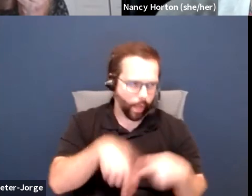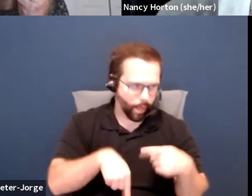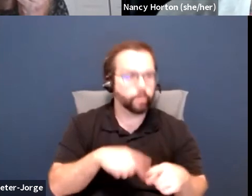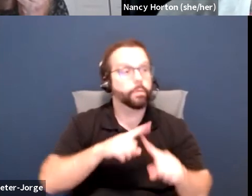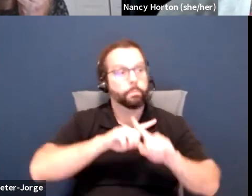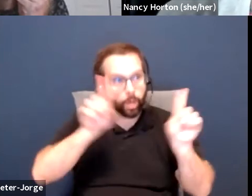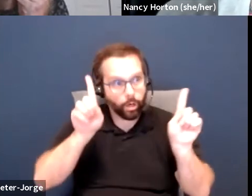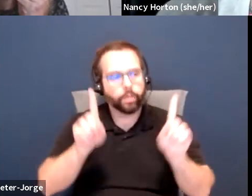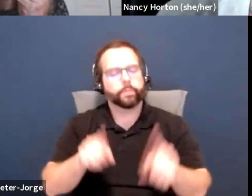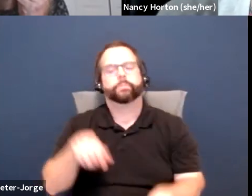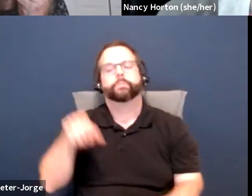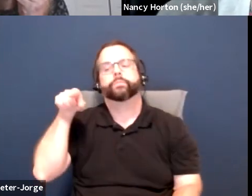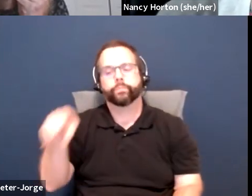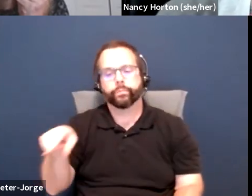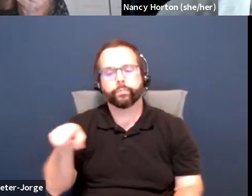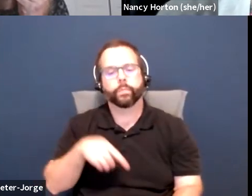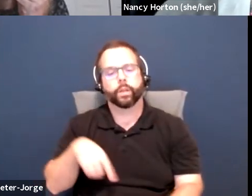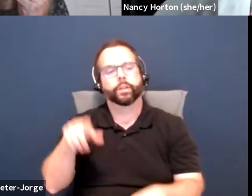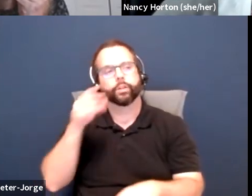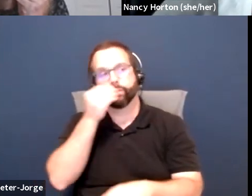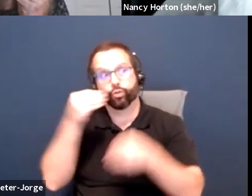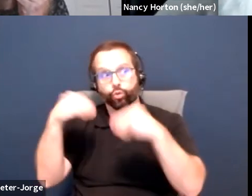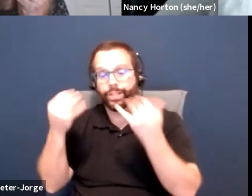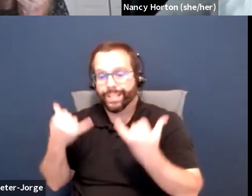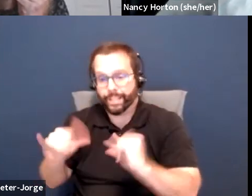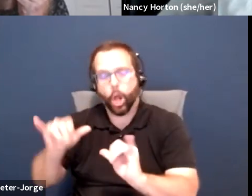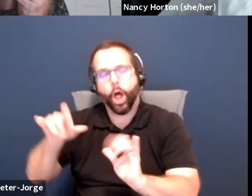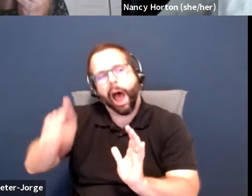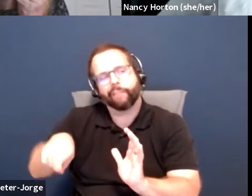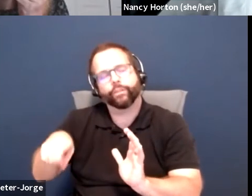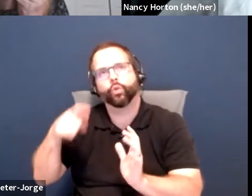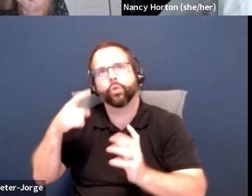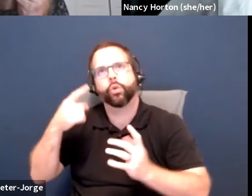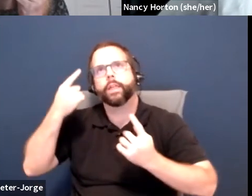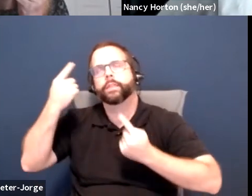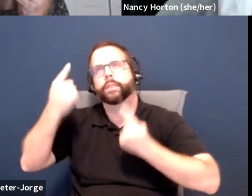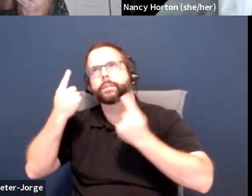one of the important points that we want to make about that is that they